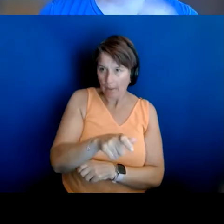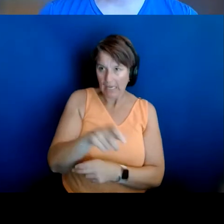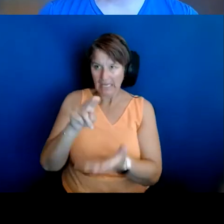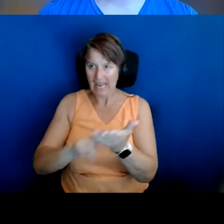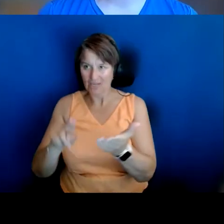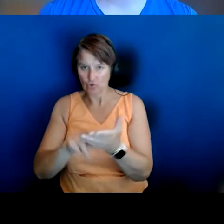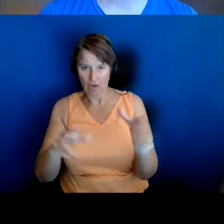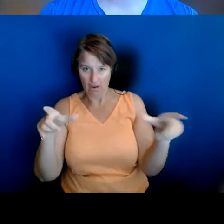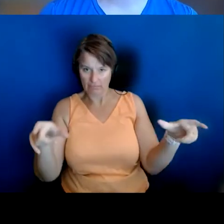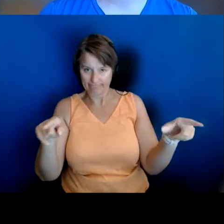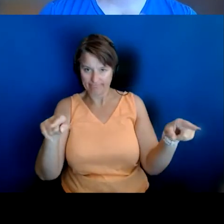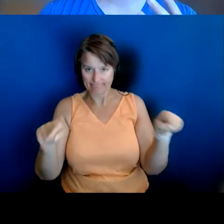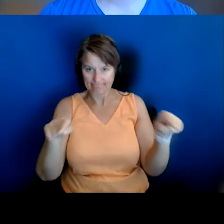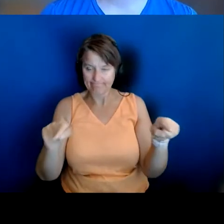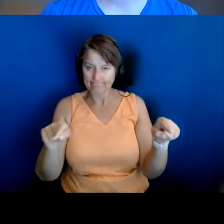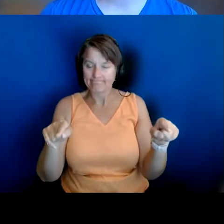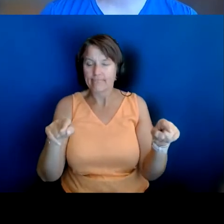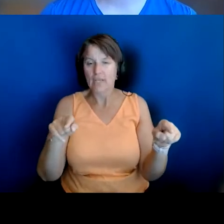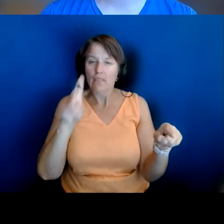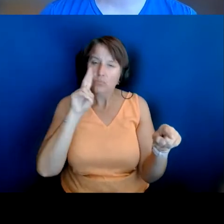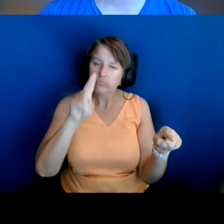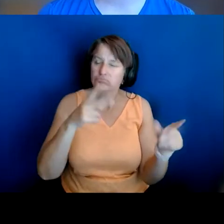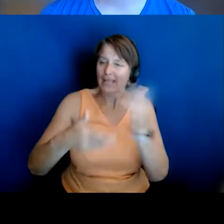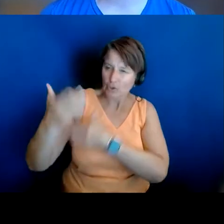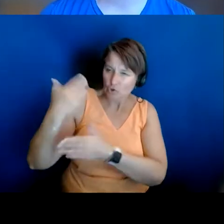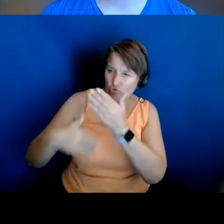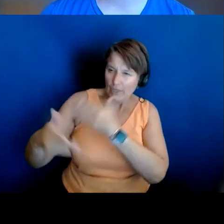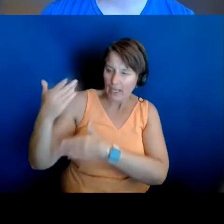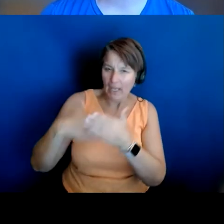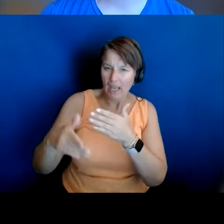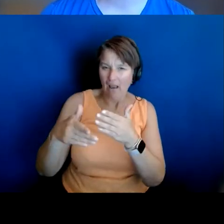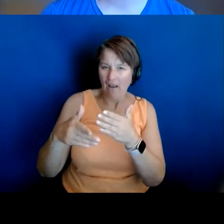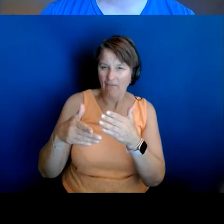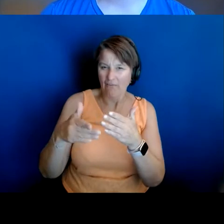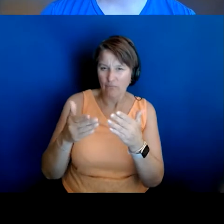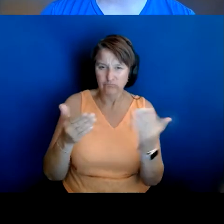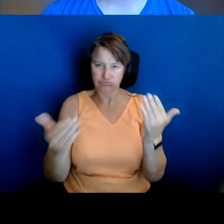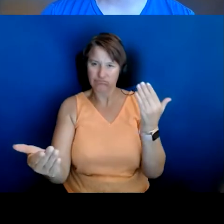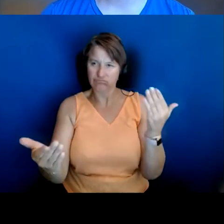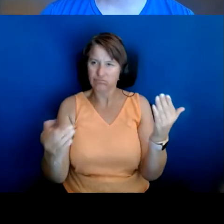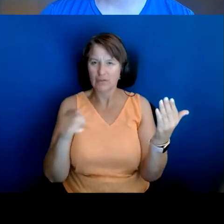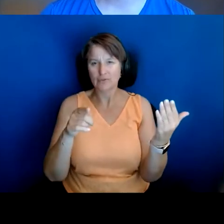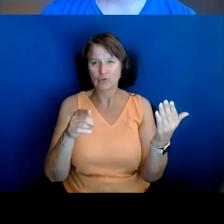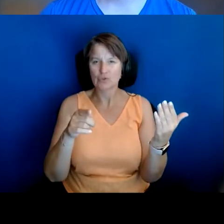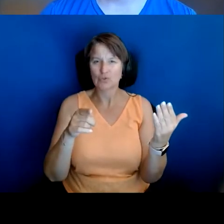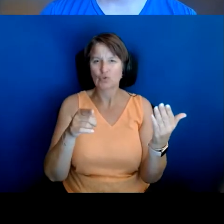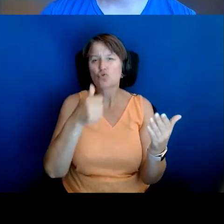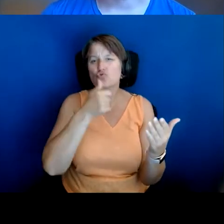Her projects reveal the history and currents of contradictions related to the use, sorry,